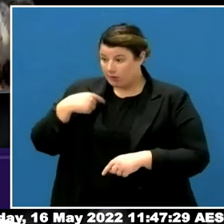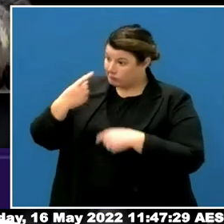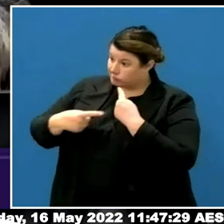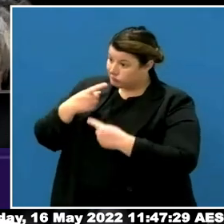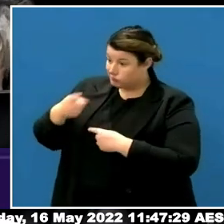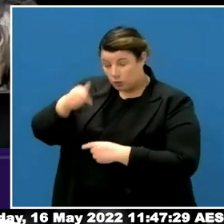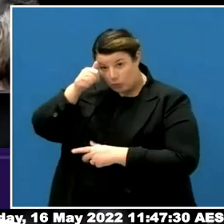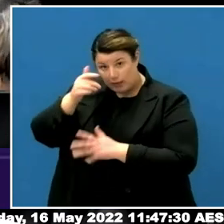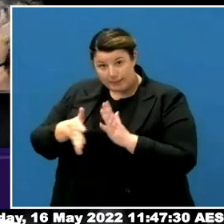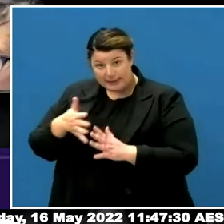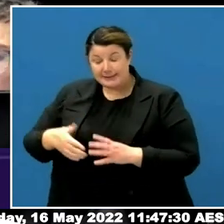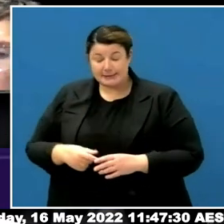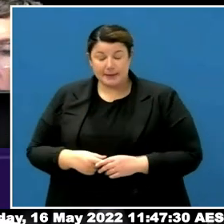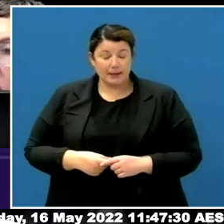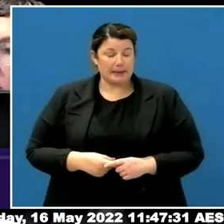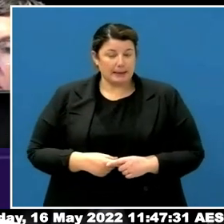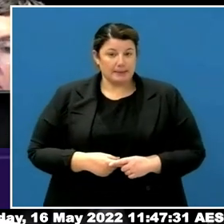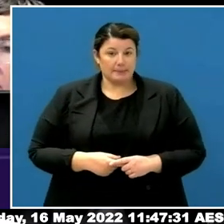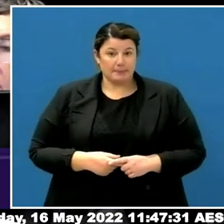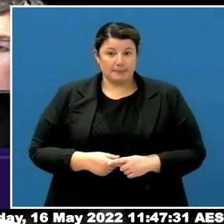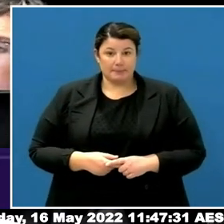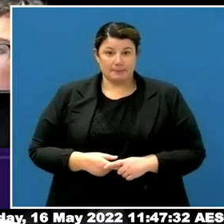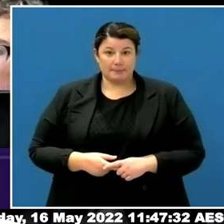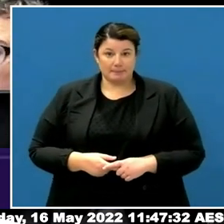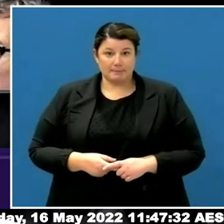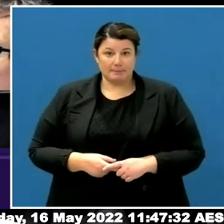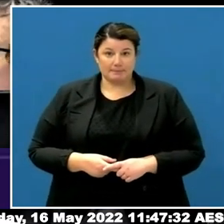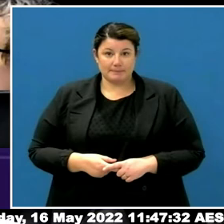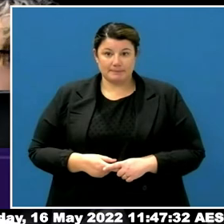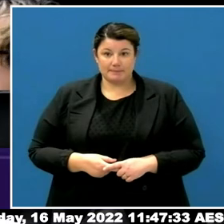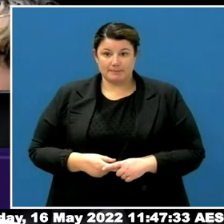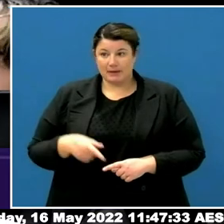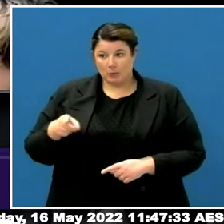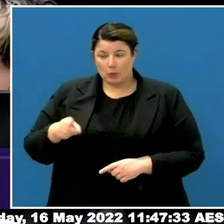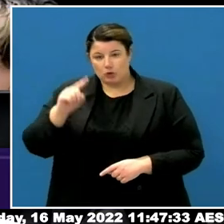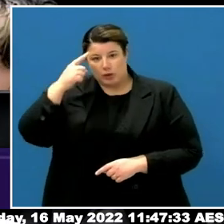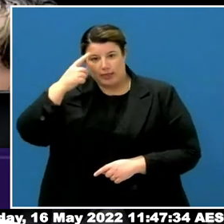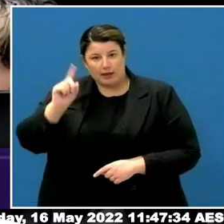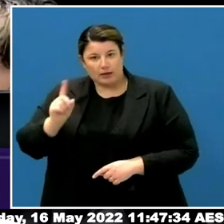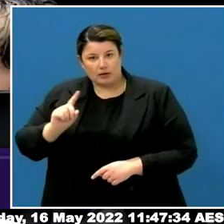Yes. MR FOGARTY: Alright. And do you have any - what's your reaction to that clause?